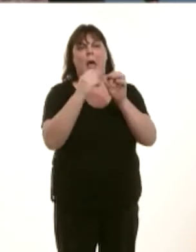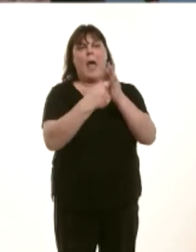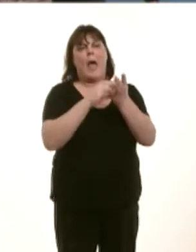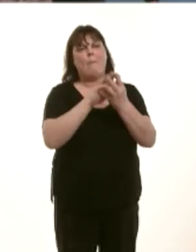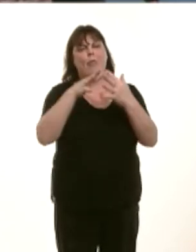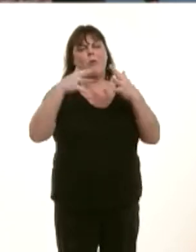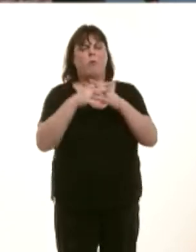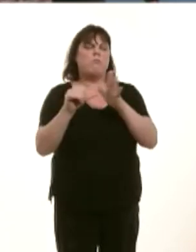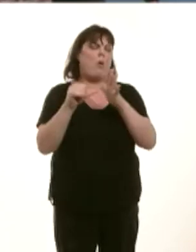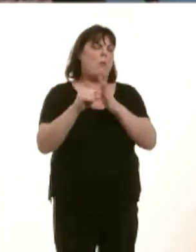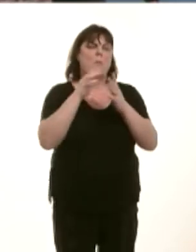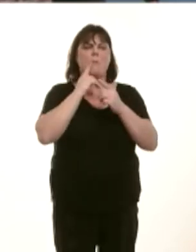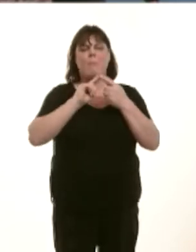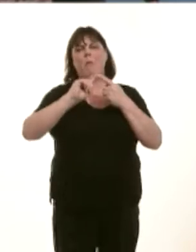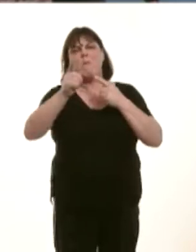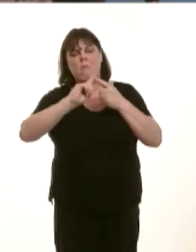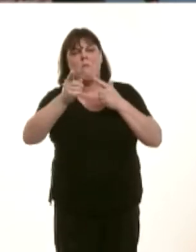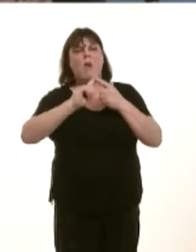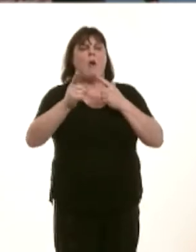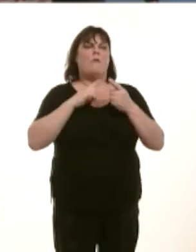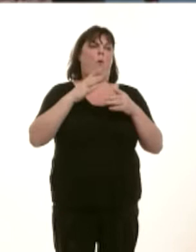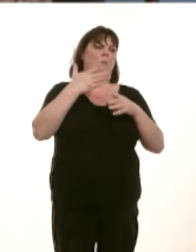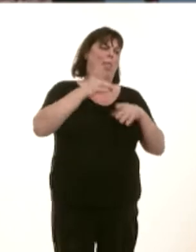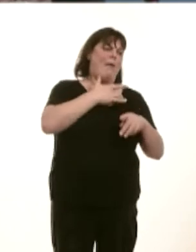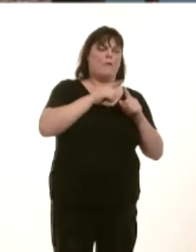the western vale to their place of work. This is a Welsh Government project, commissioned